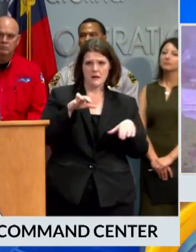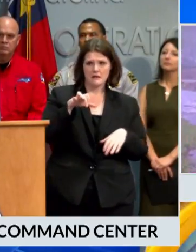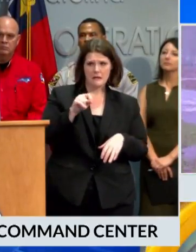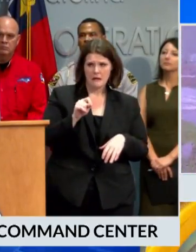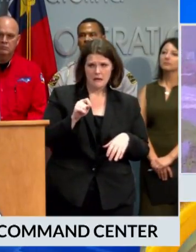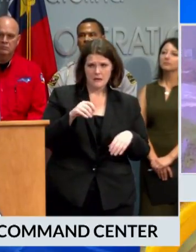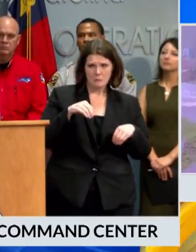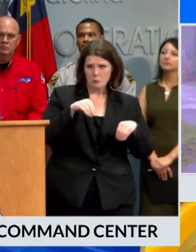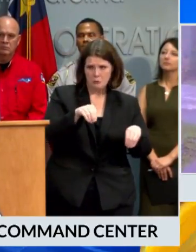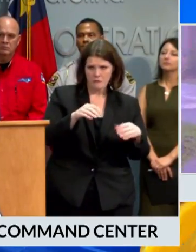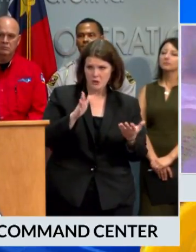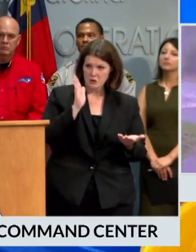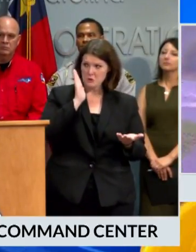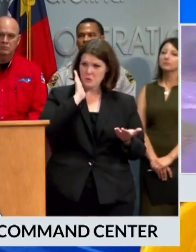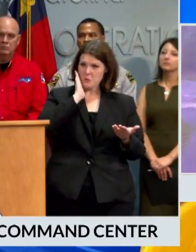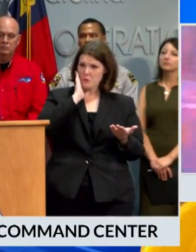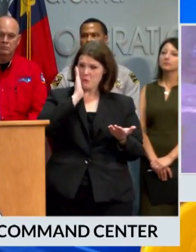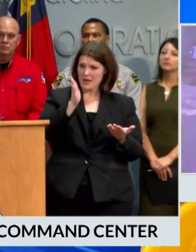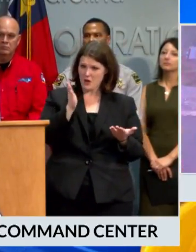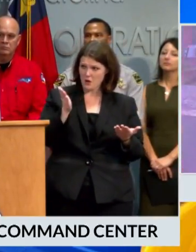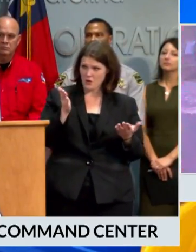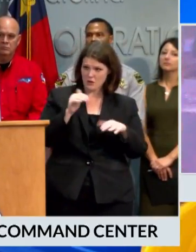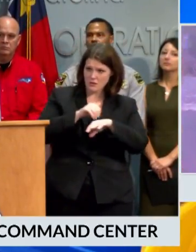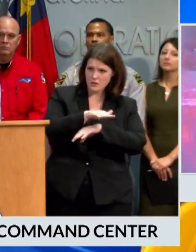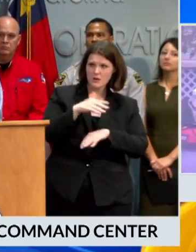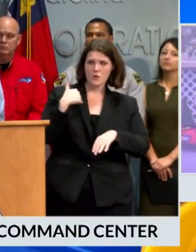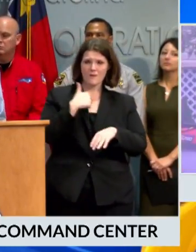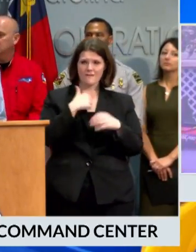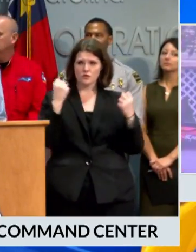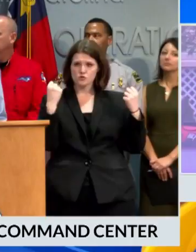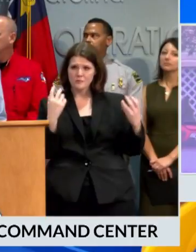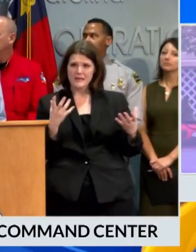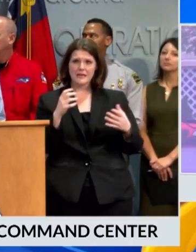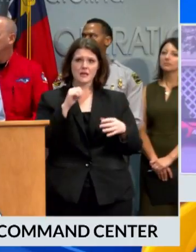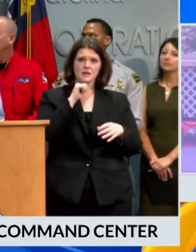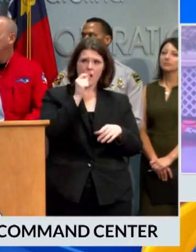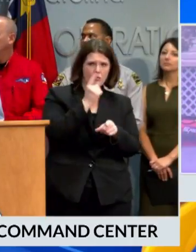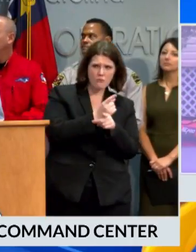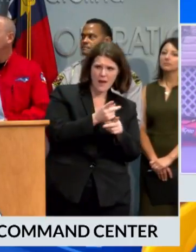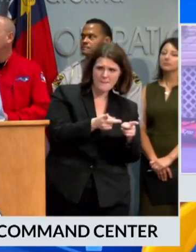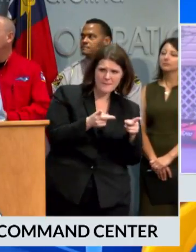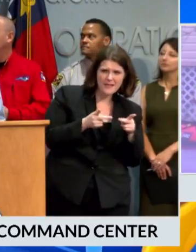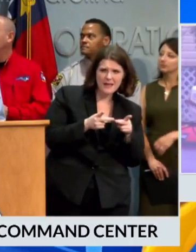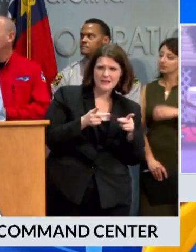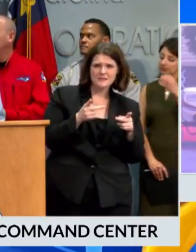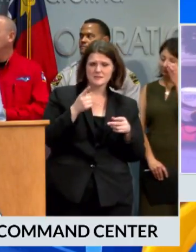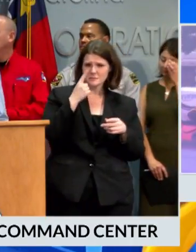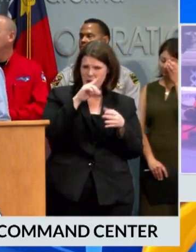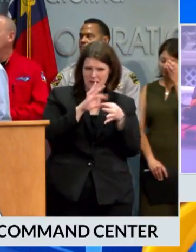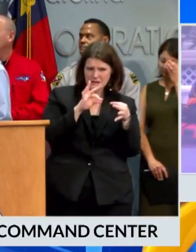THERE ARE DOZENS MAY BE A COUPLE HUNDRED AMBULANCES SITTING IN GARNER, NOT DOING ANYTHING YET.